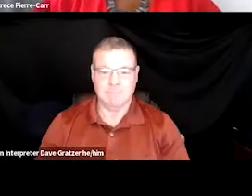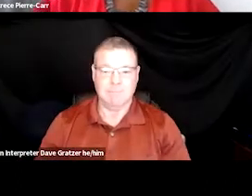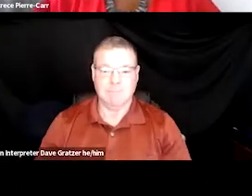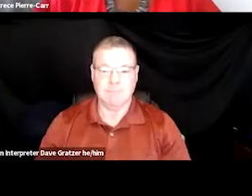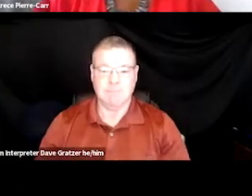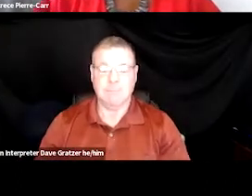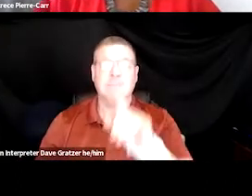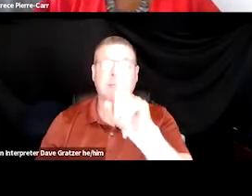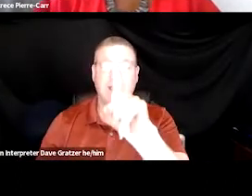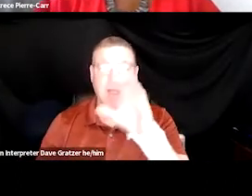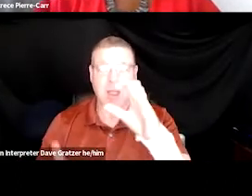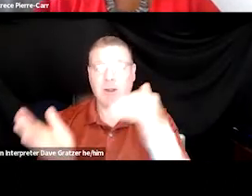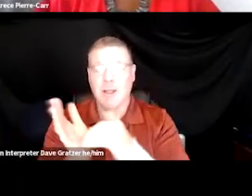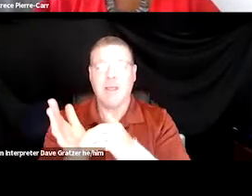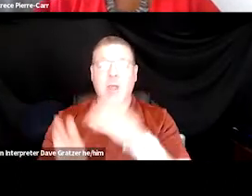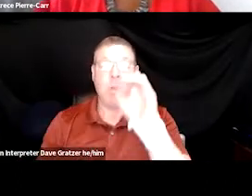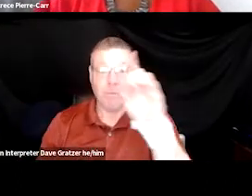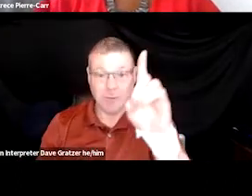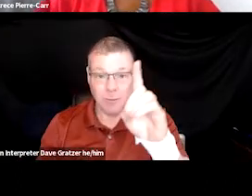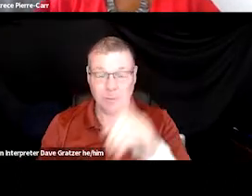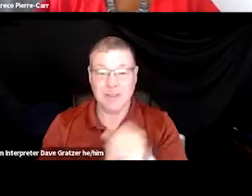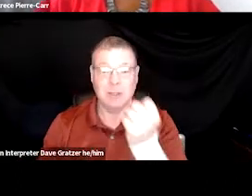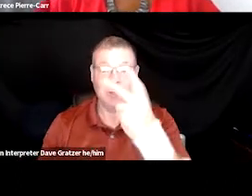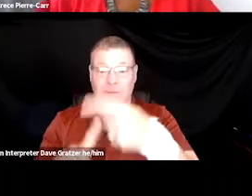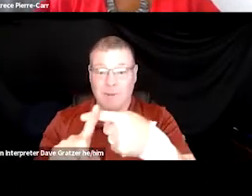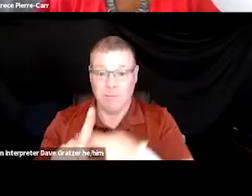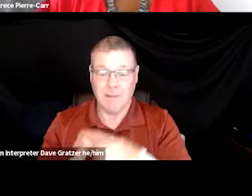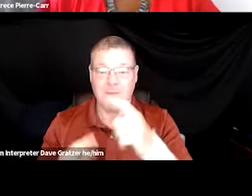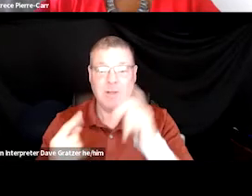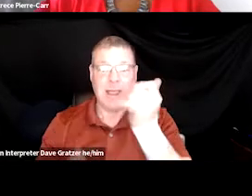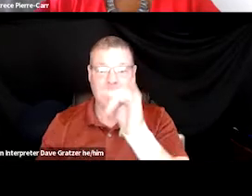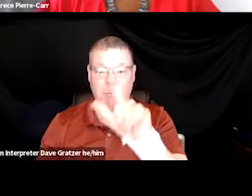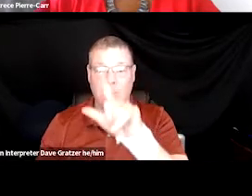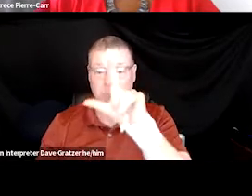100,000 overdose deaths in 12-month period through April, 2021.